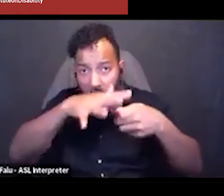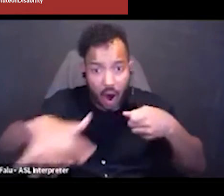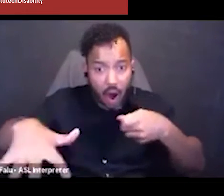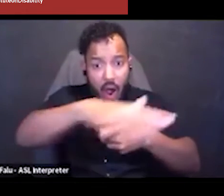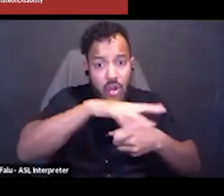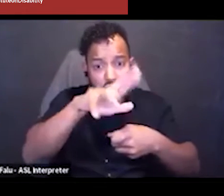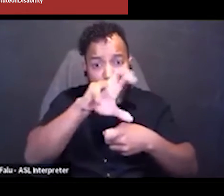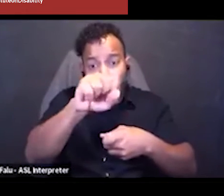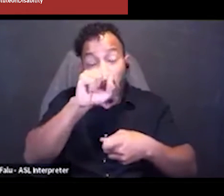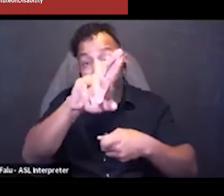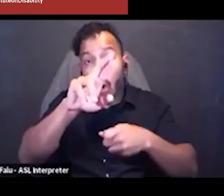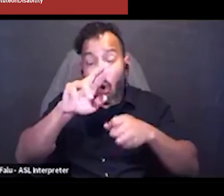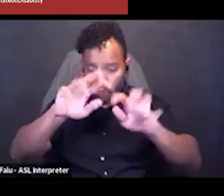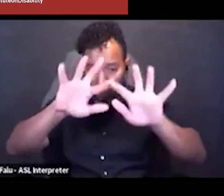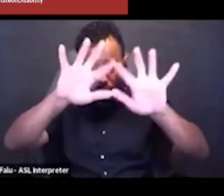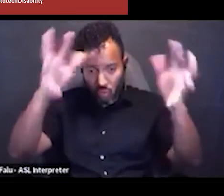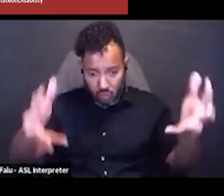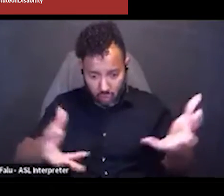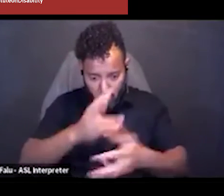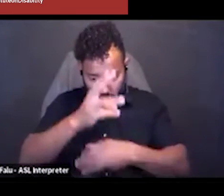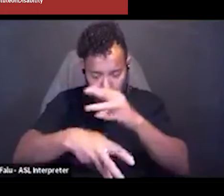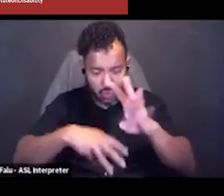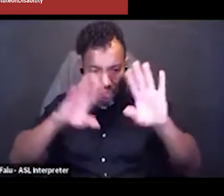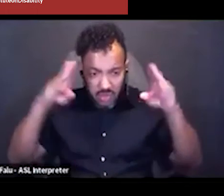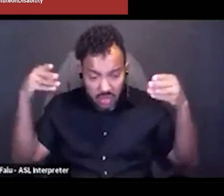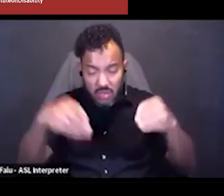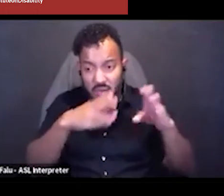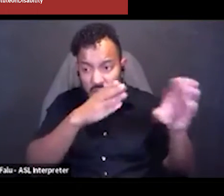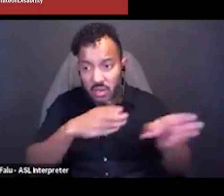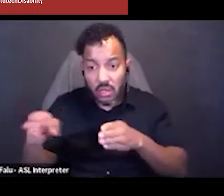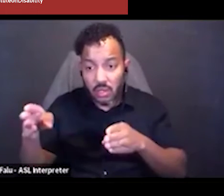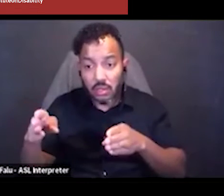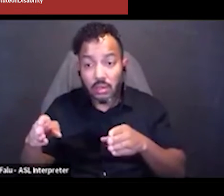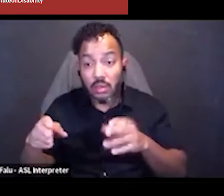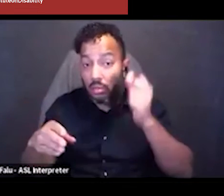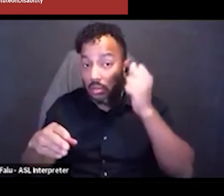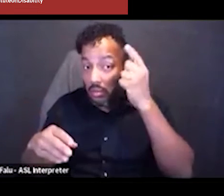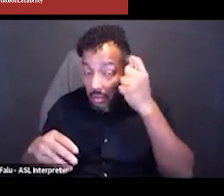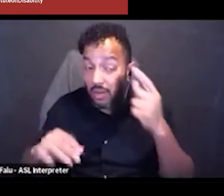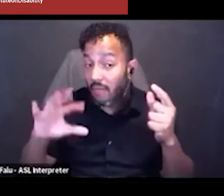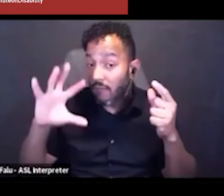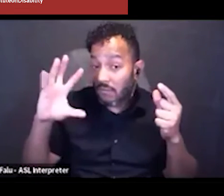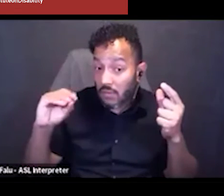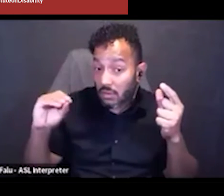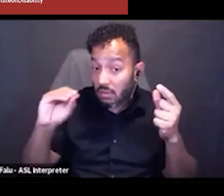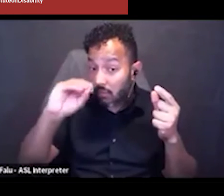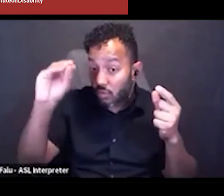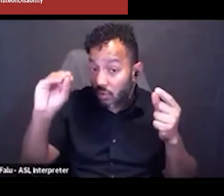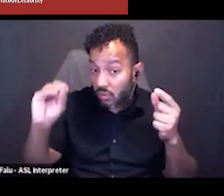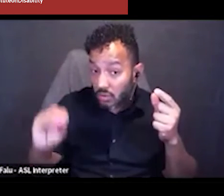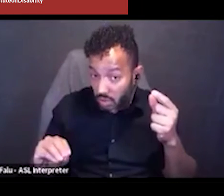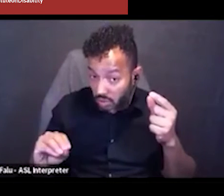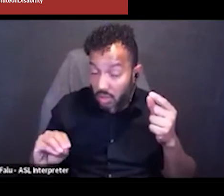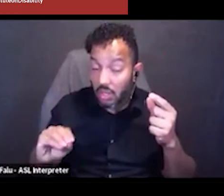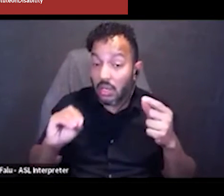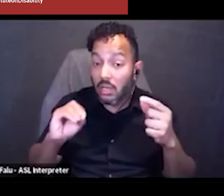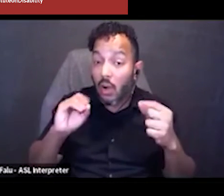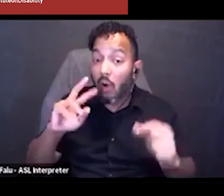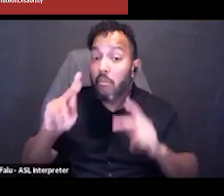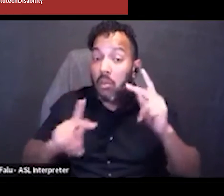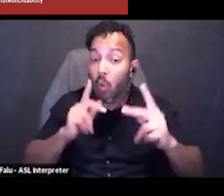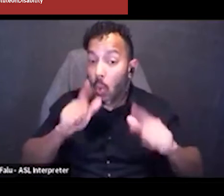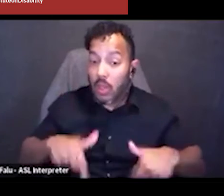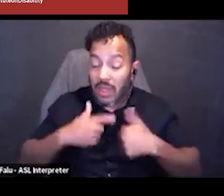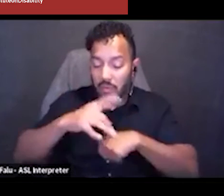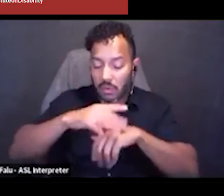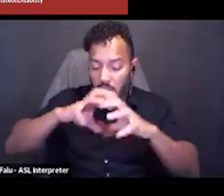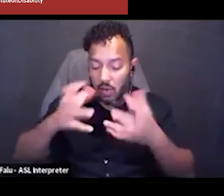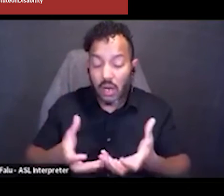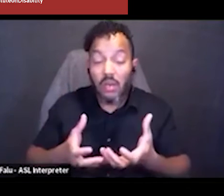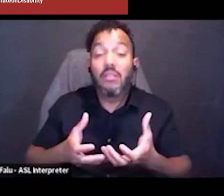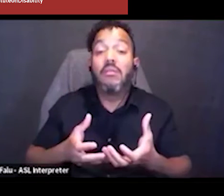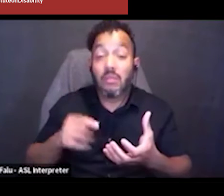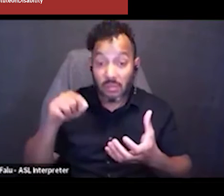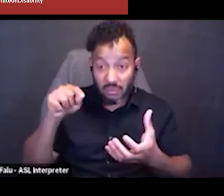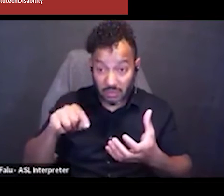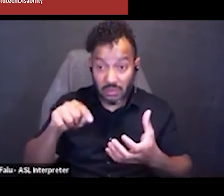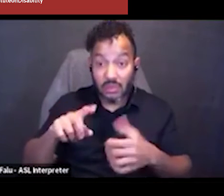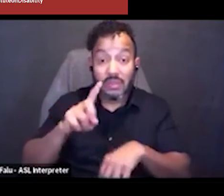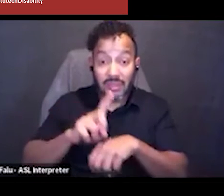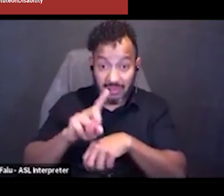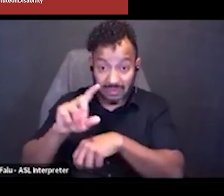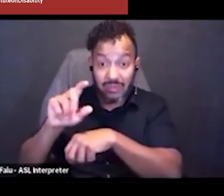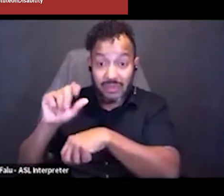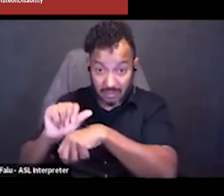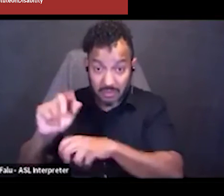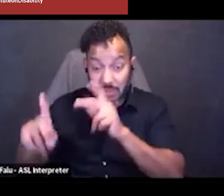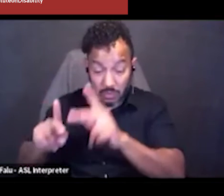The 15% of the global population, people with disabilities, 26% of the U.S. population,